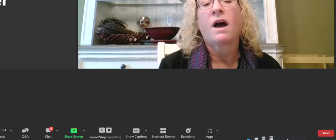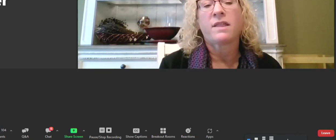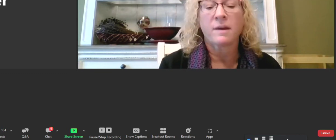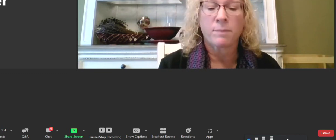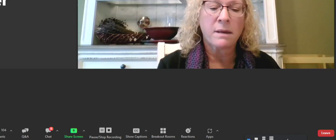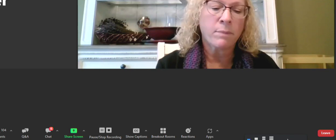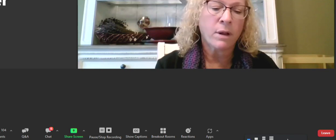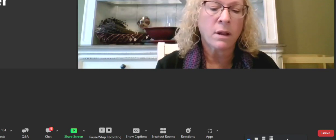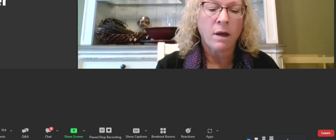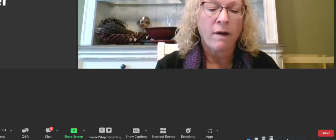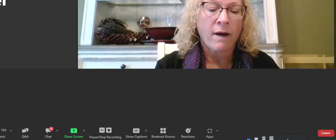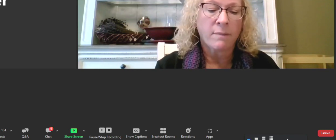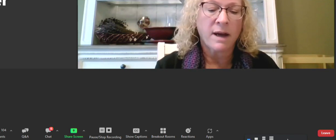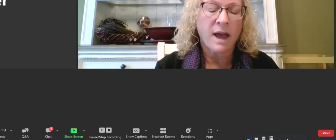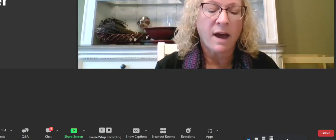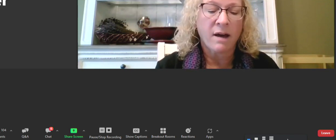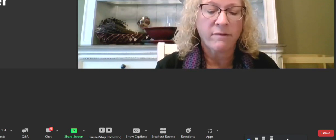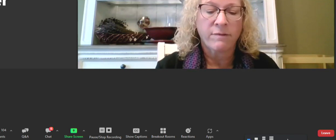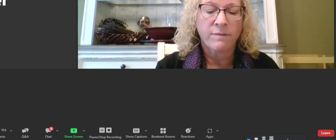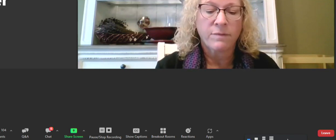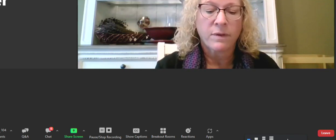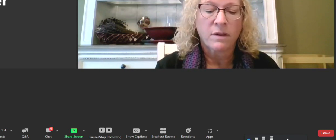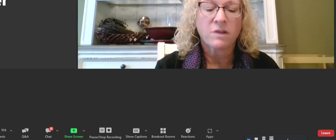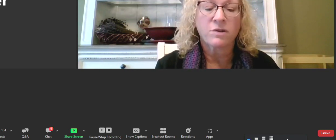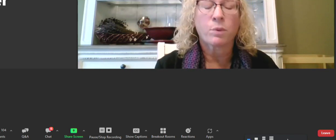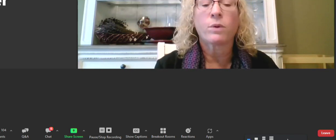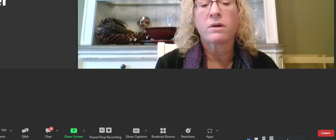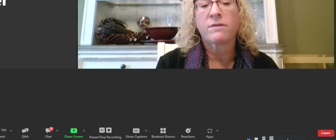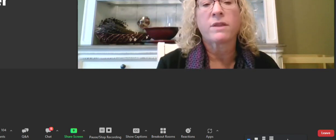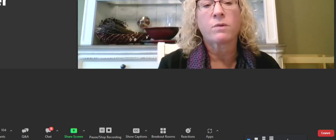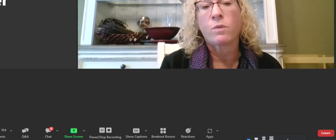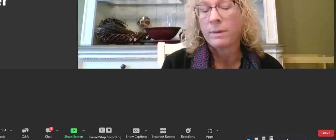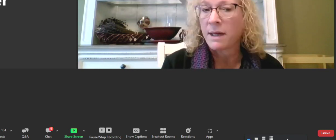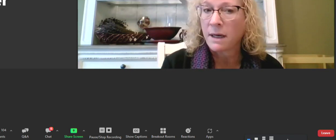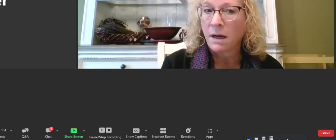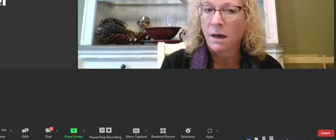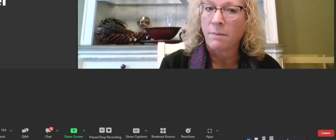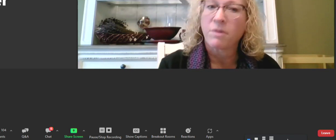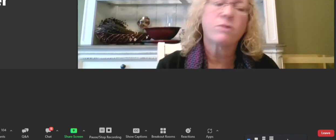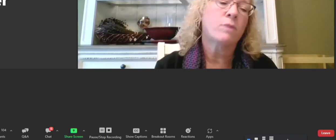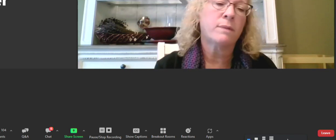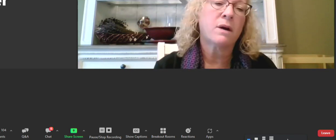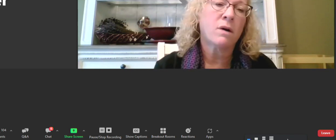I think people I have the support of other women through Women Heart.